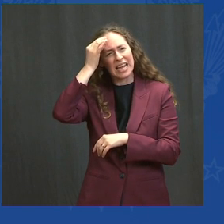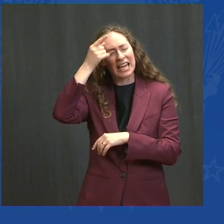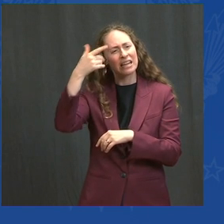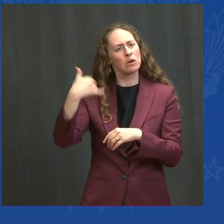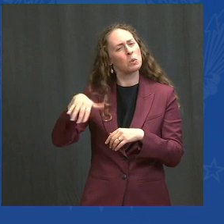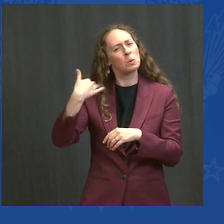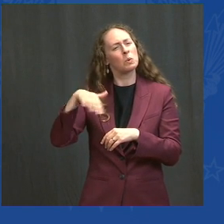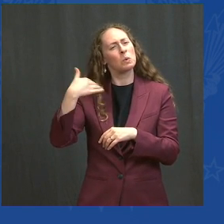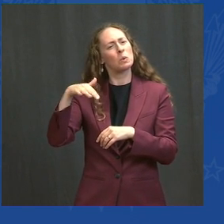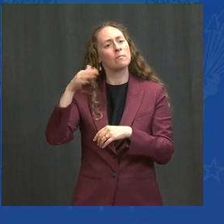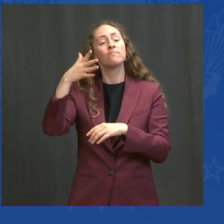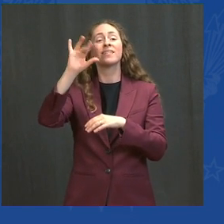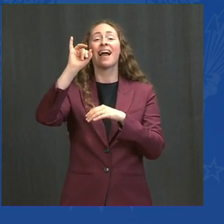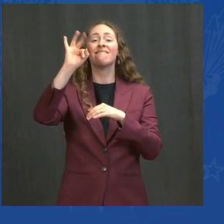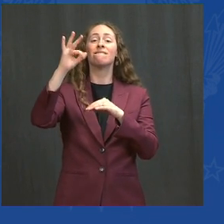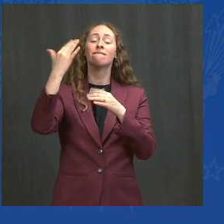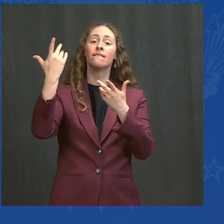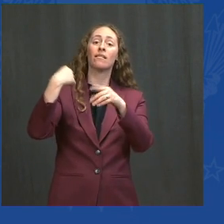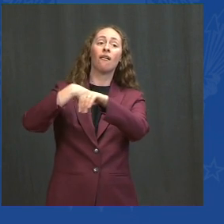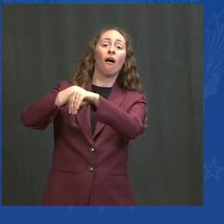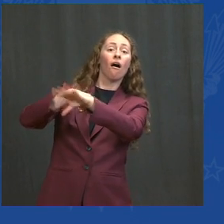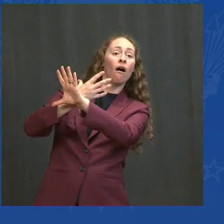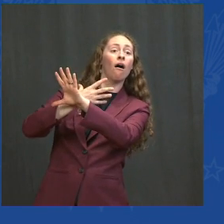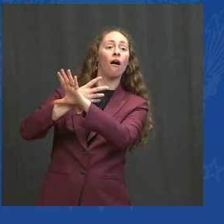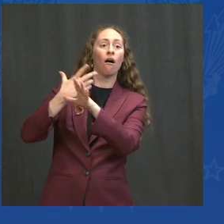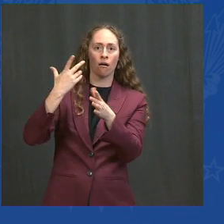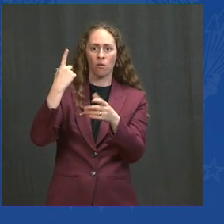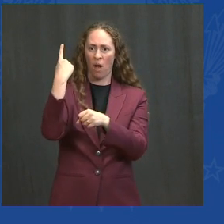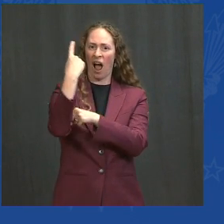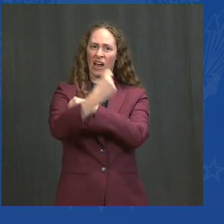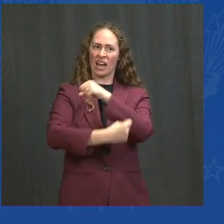When so many of our needs and our connections were forced to move online,